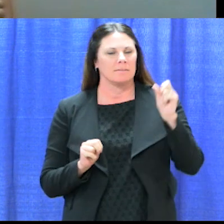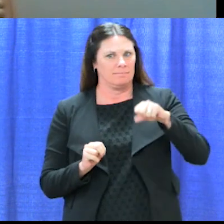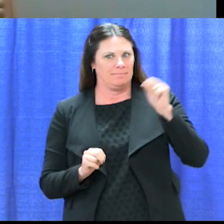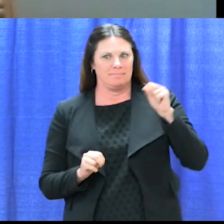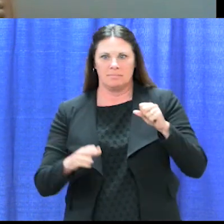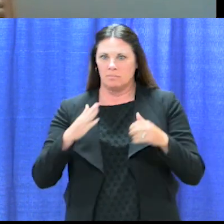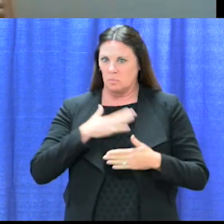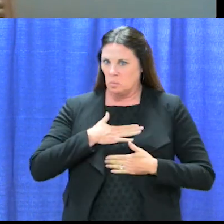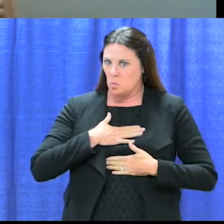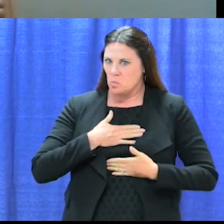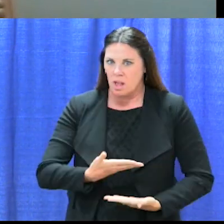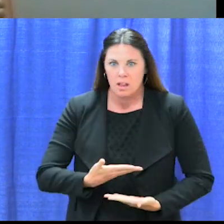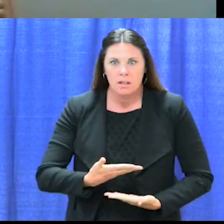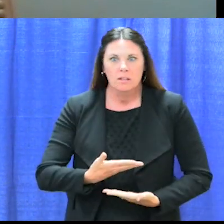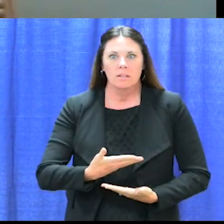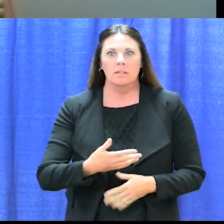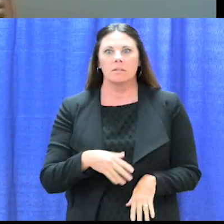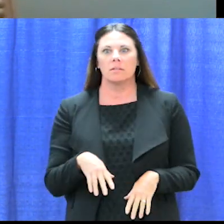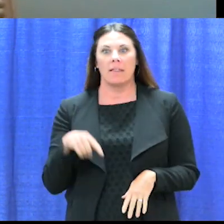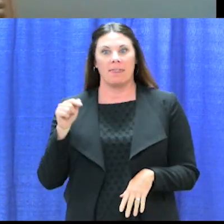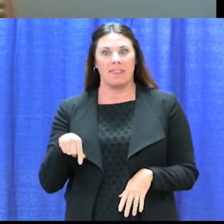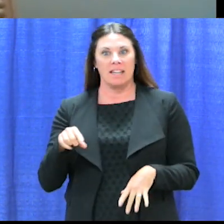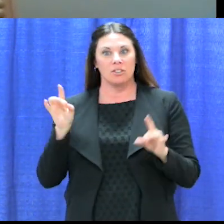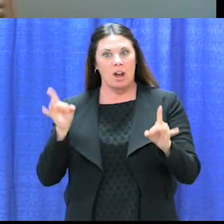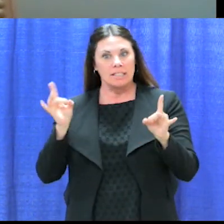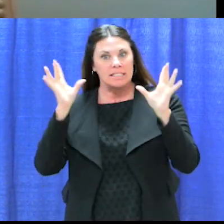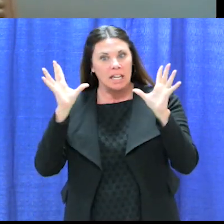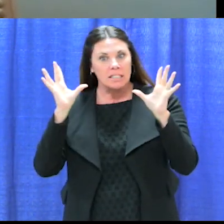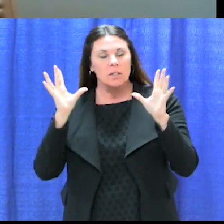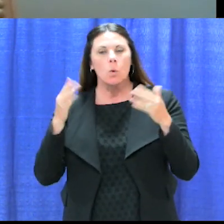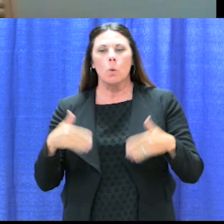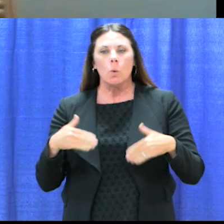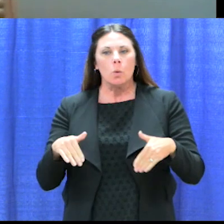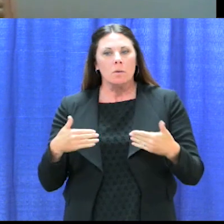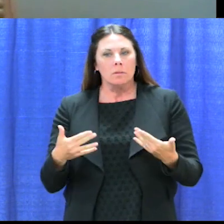We think that the response to this crisis and other crises is dynamic, ongoing very